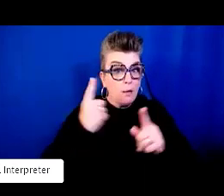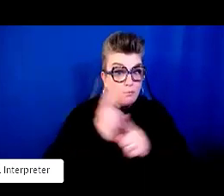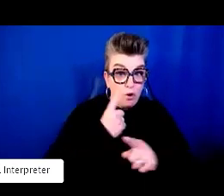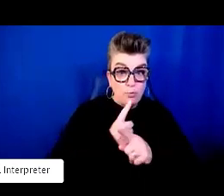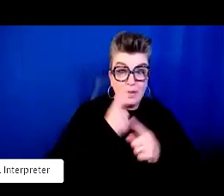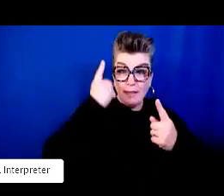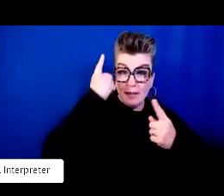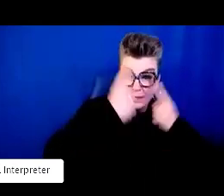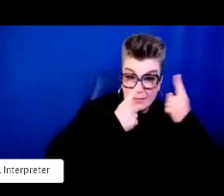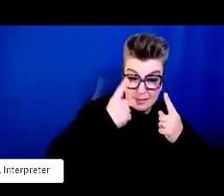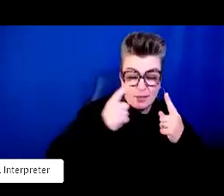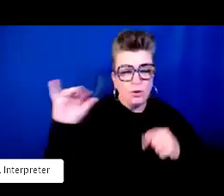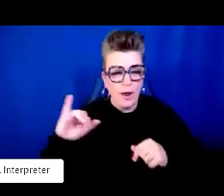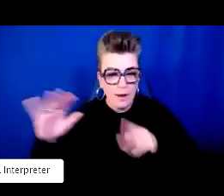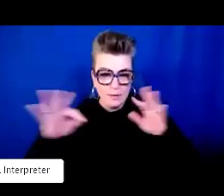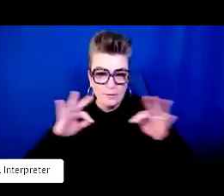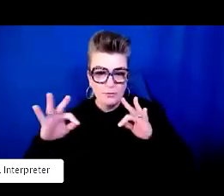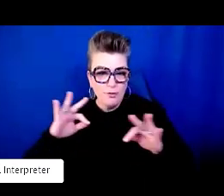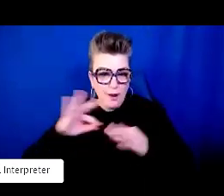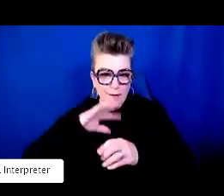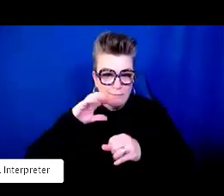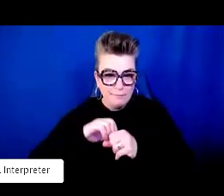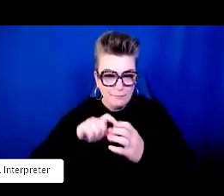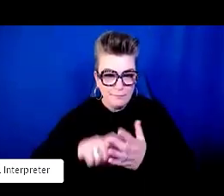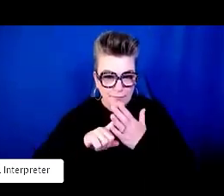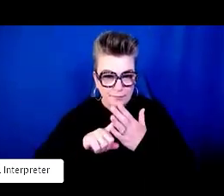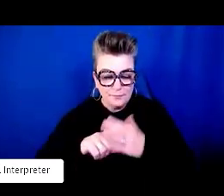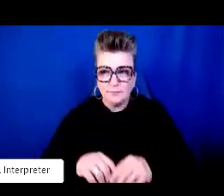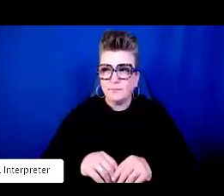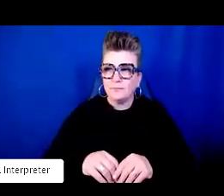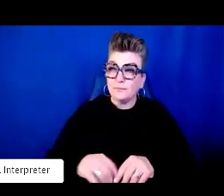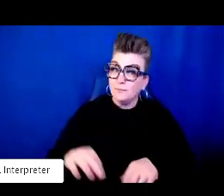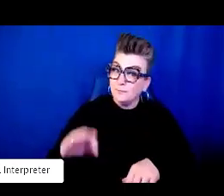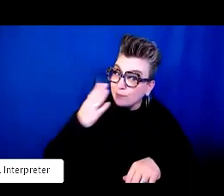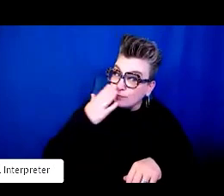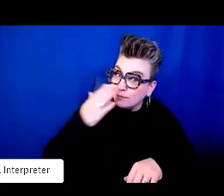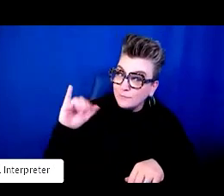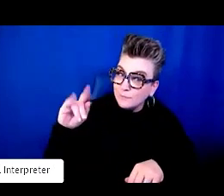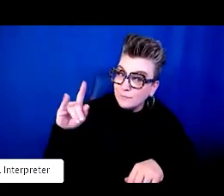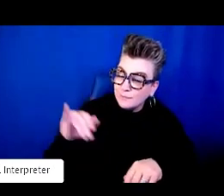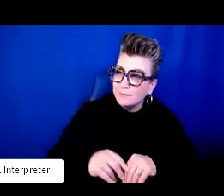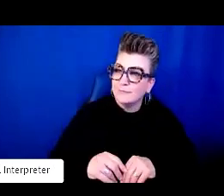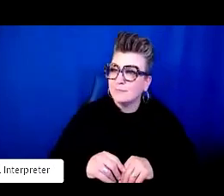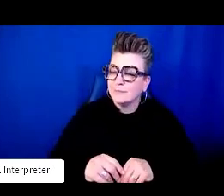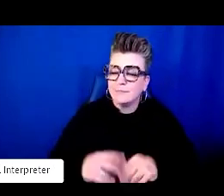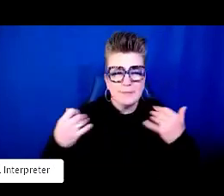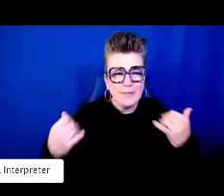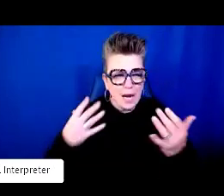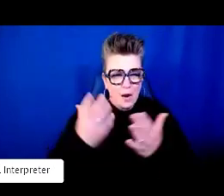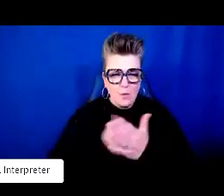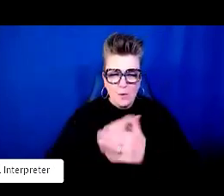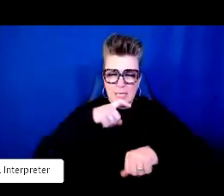Elyse Sullivan: Thanks, Cindy. So now let's turn to the timeline for data sharing. We covered this topic in Webinar One,